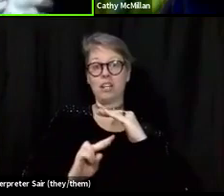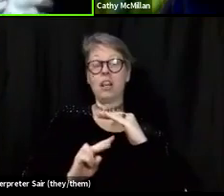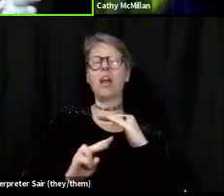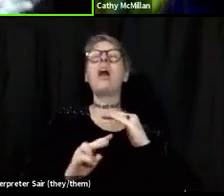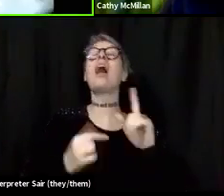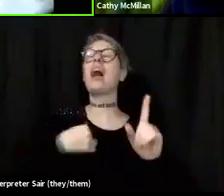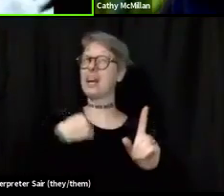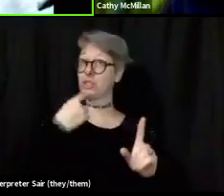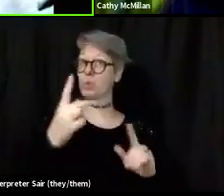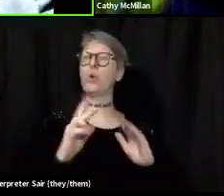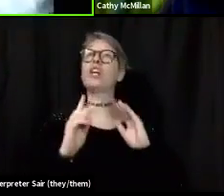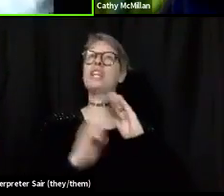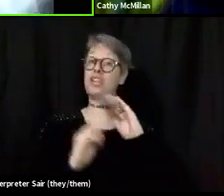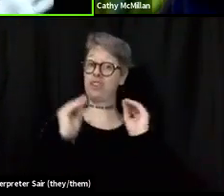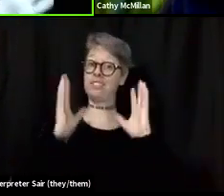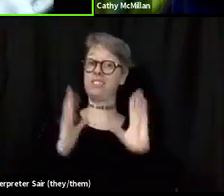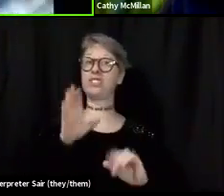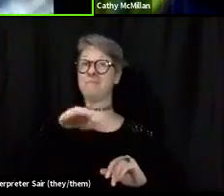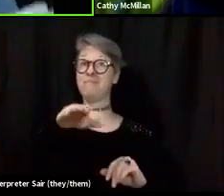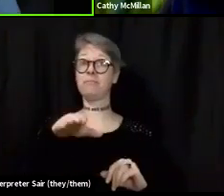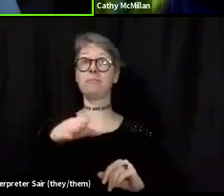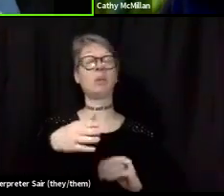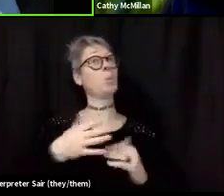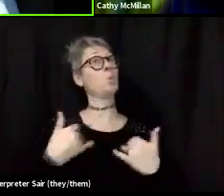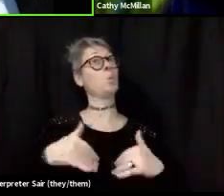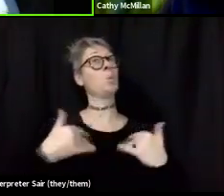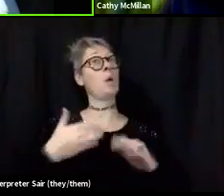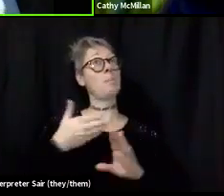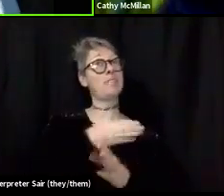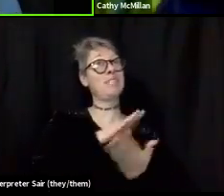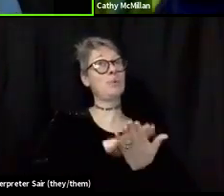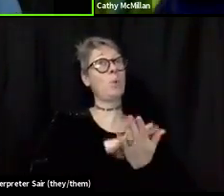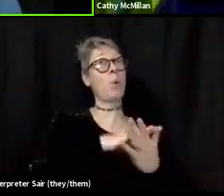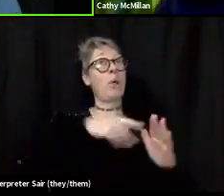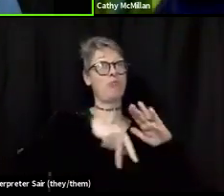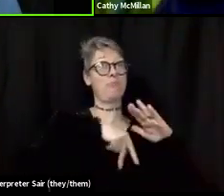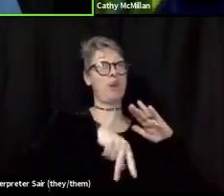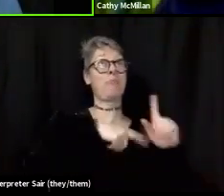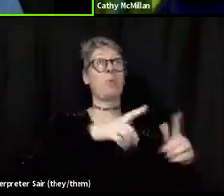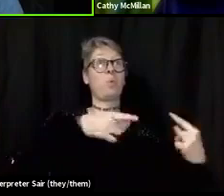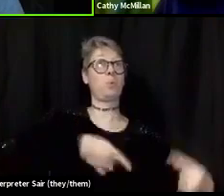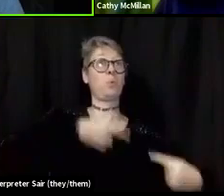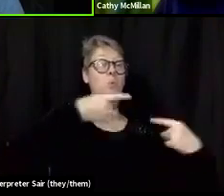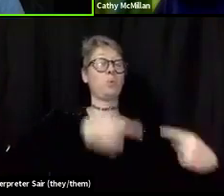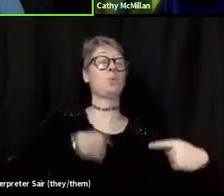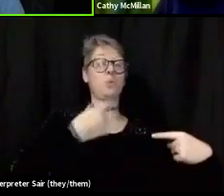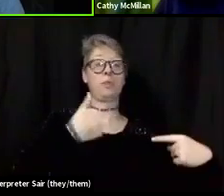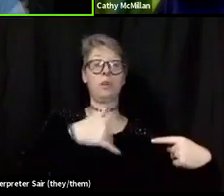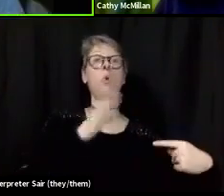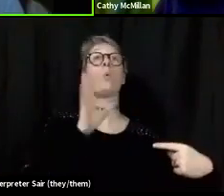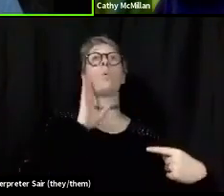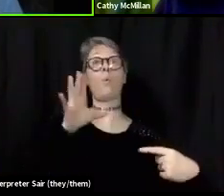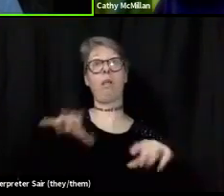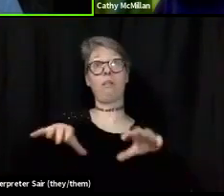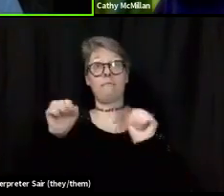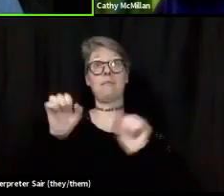started. kindergarten kindergarten, and I told us kindergarten, and I told us the kindergarten I said you know preschool is really difficult. We're We're, we're on. We're going to go get an